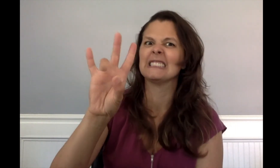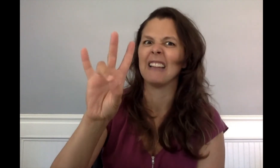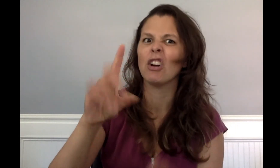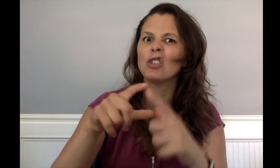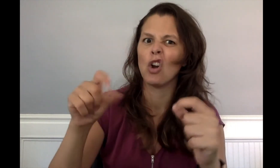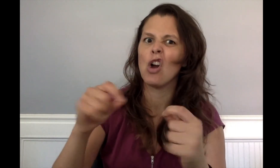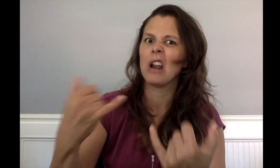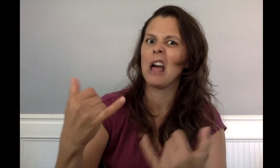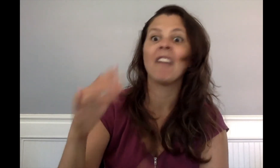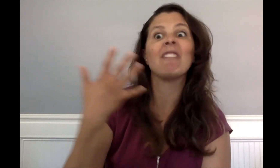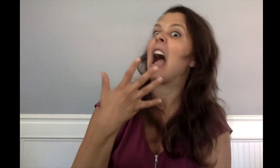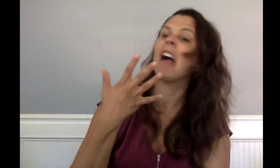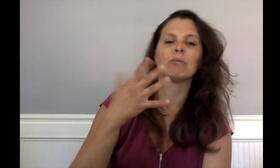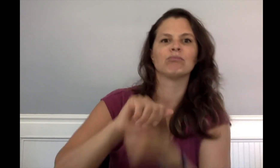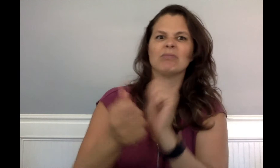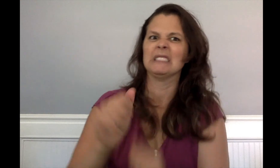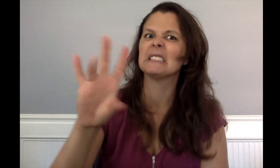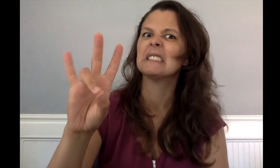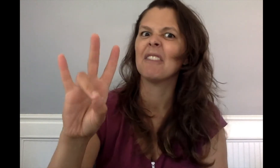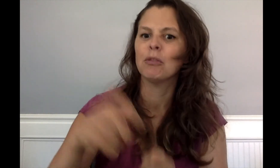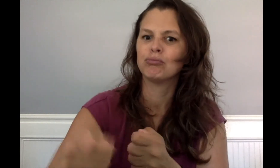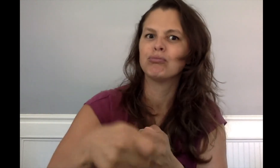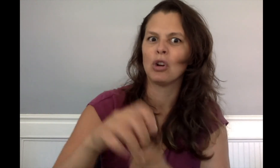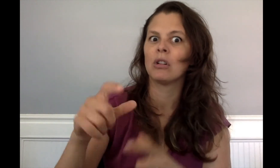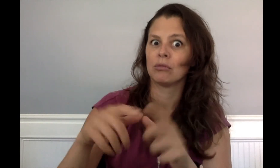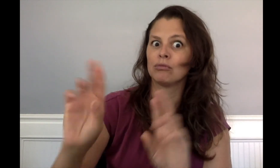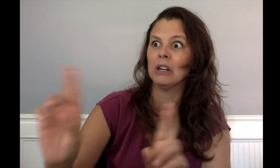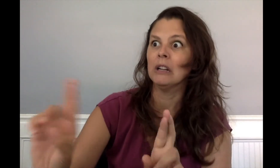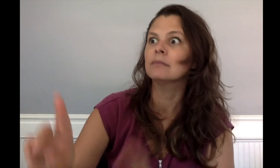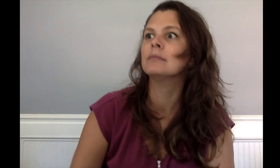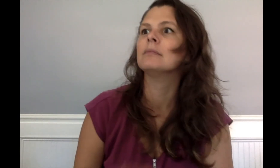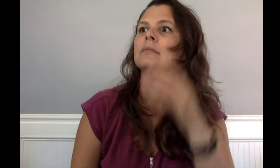"Grandma, you deal seven cards to each player."